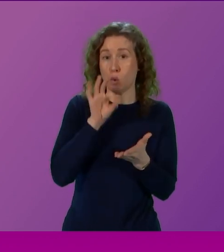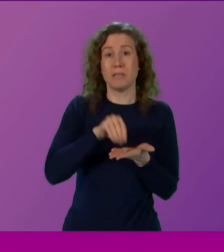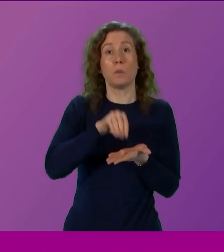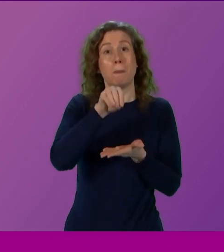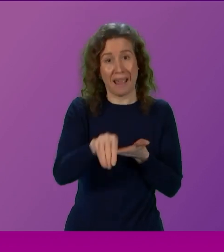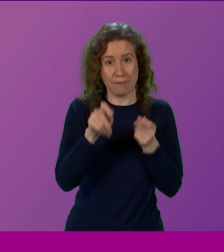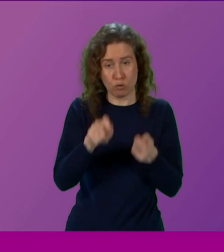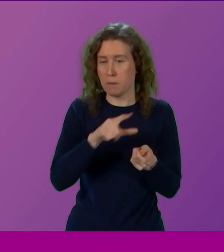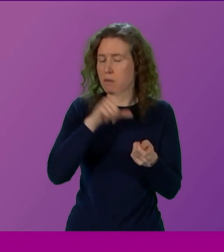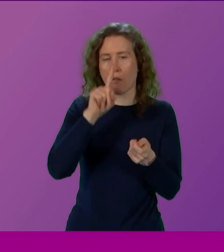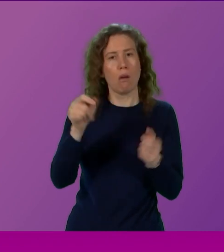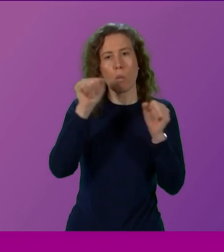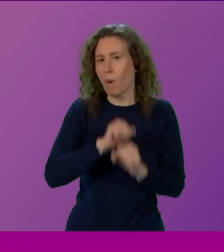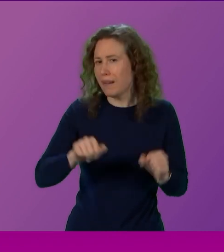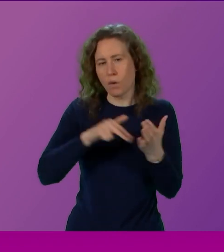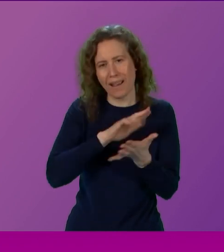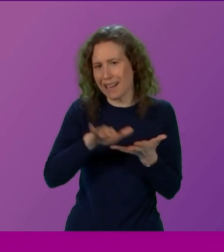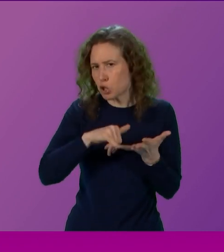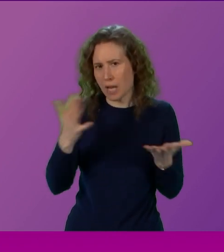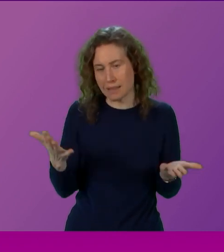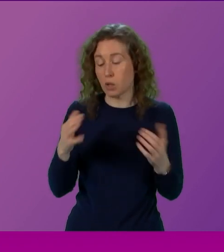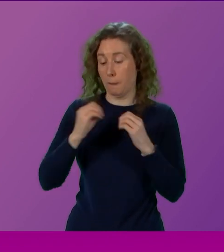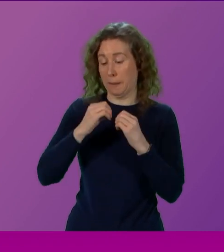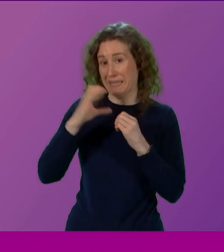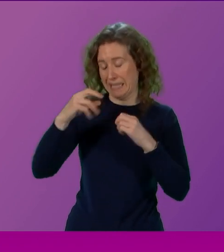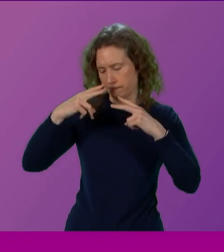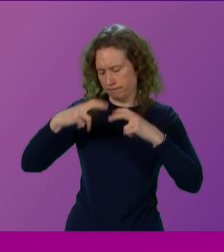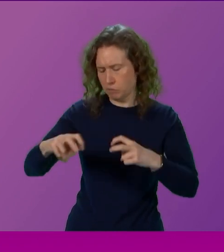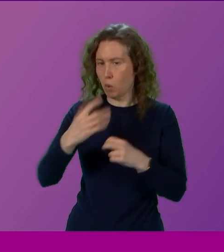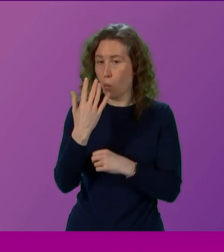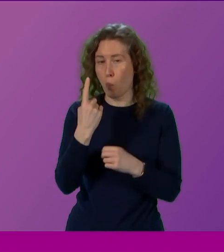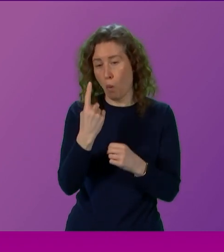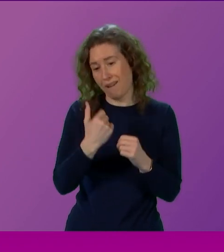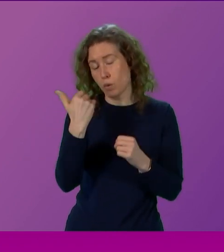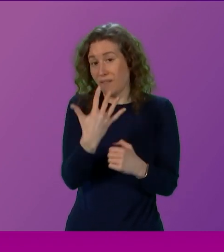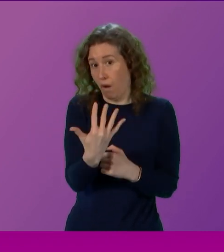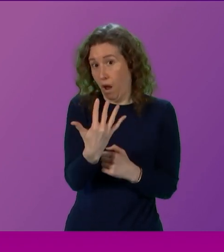for the NHS. Research by the BBC shows that one in five people says that they or a family